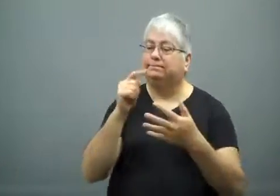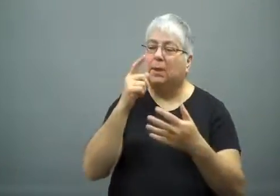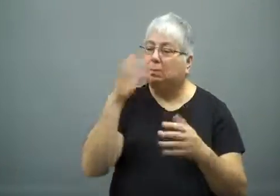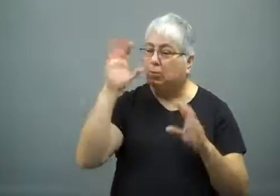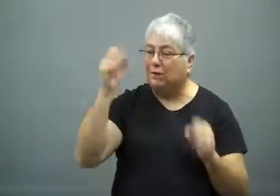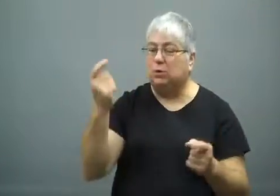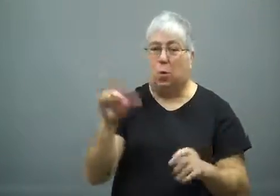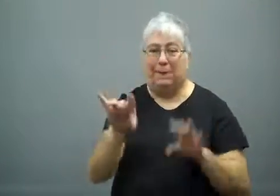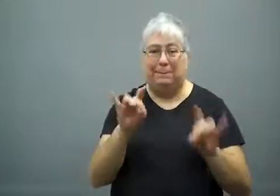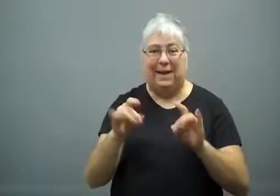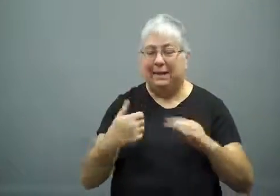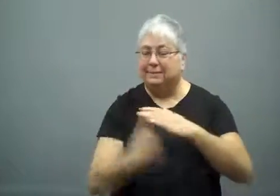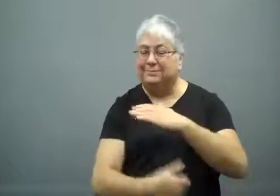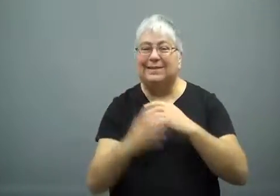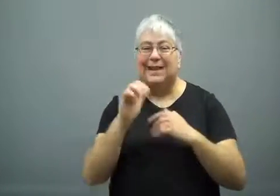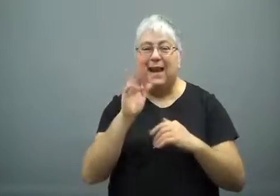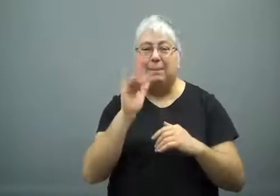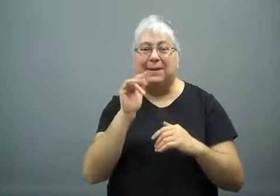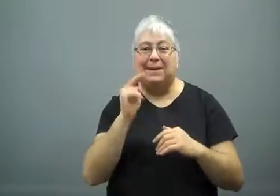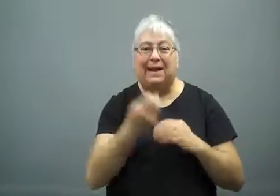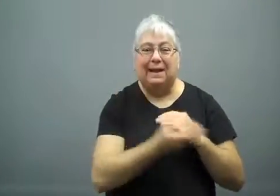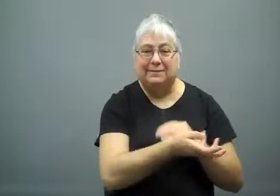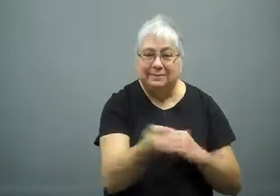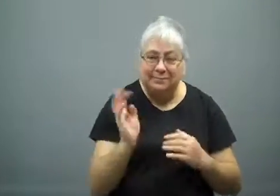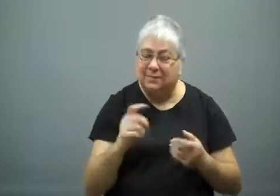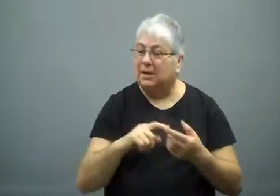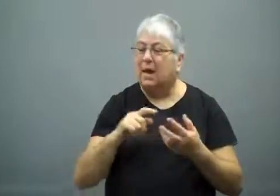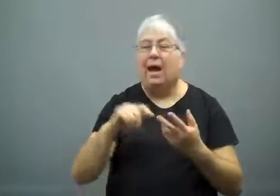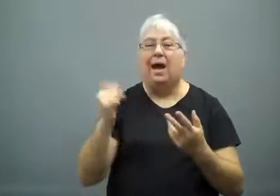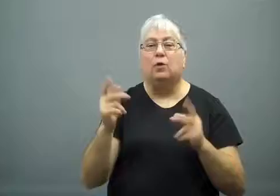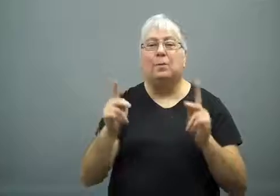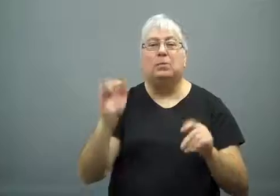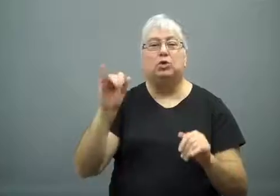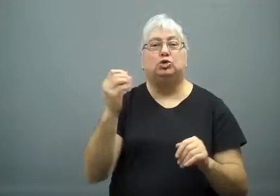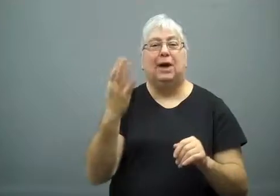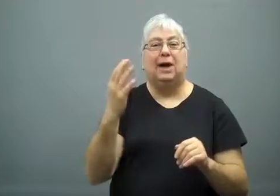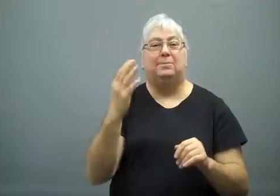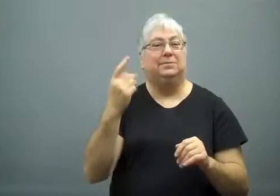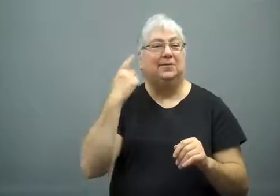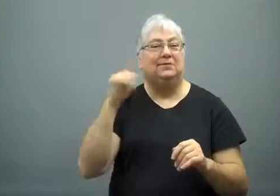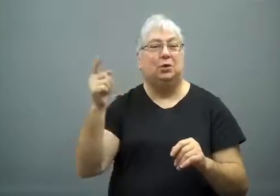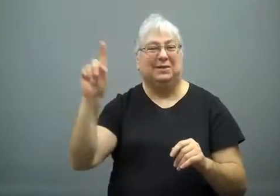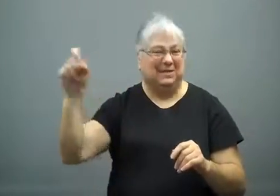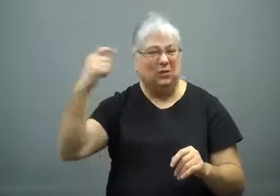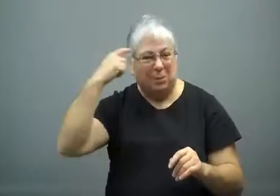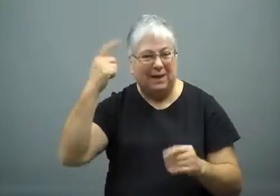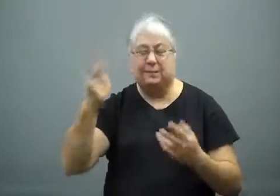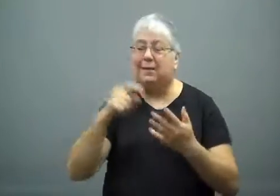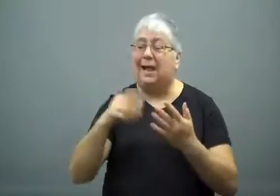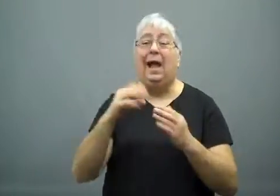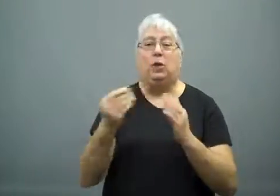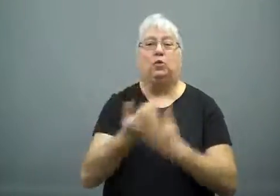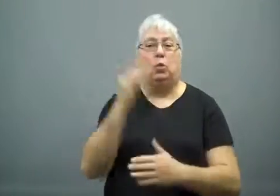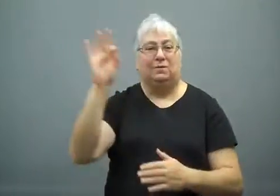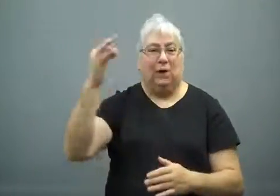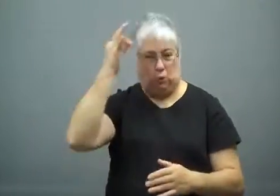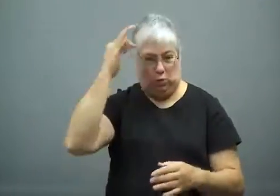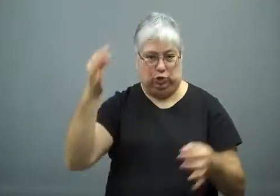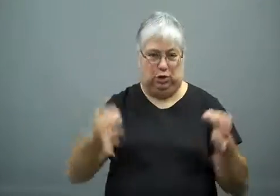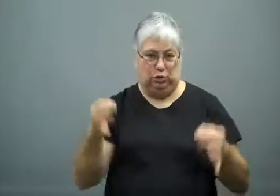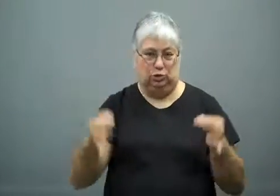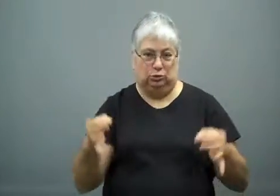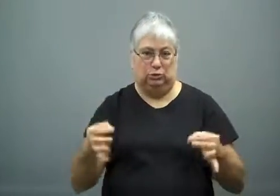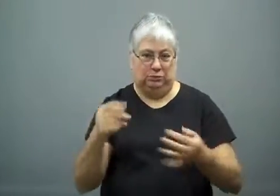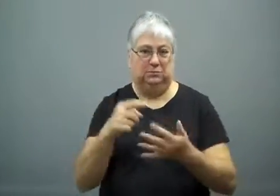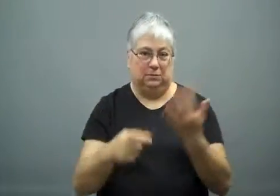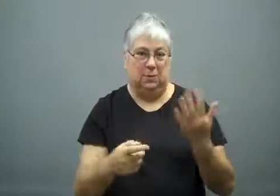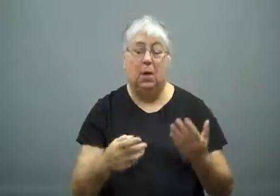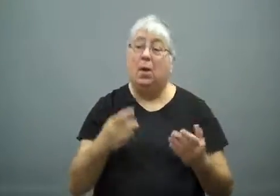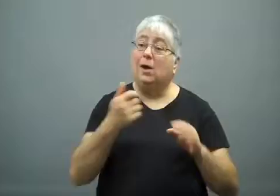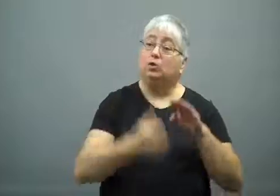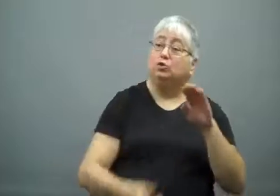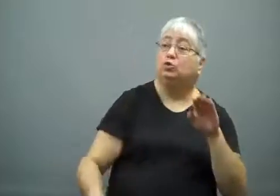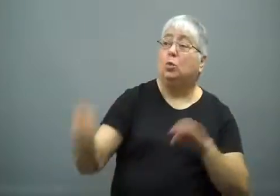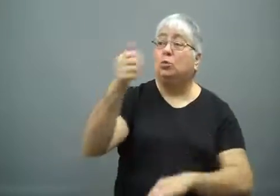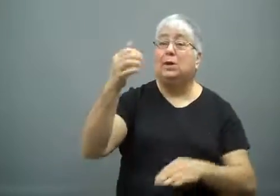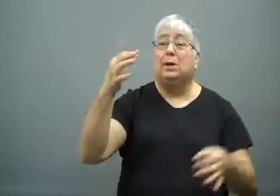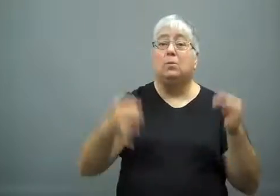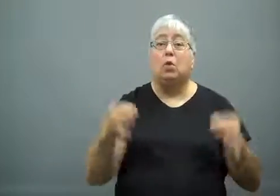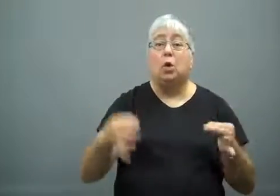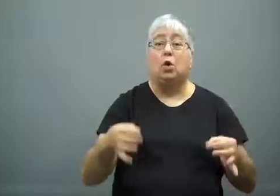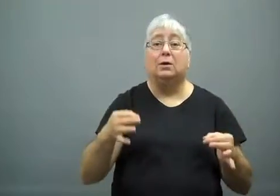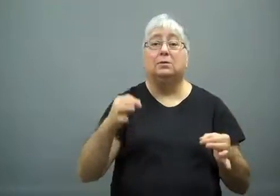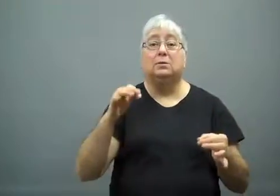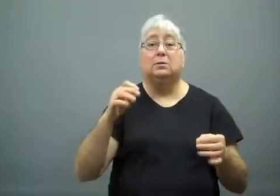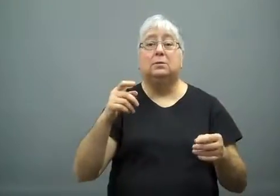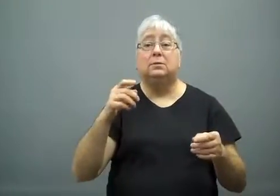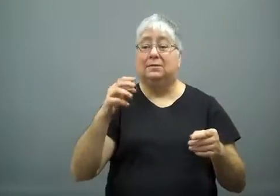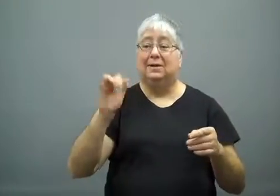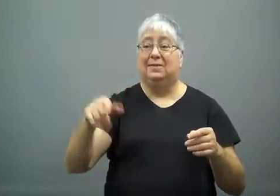It's only for nominees to the cabinet, government jobs and federal judgeships.